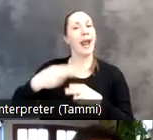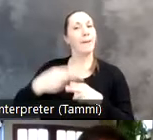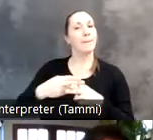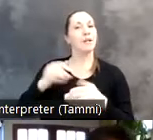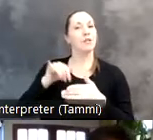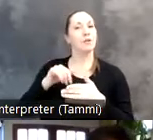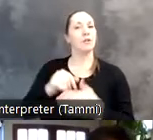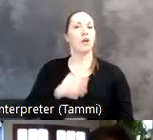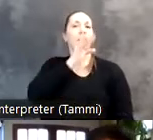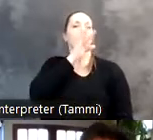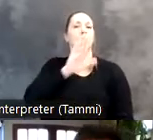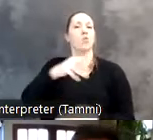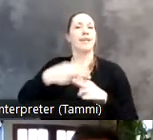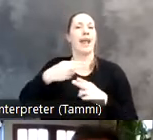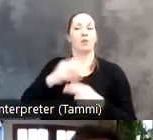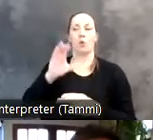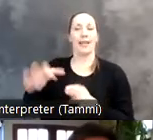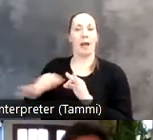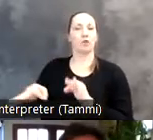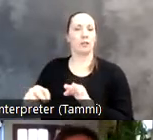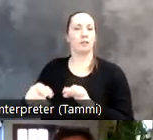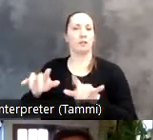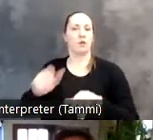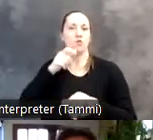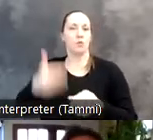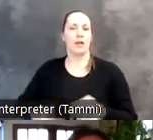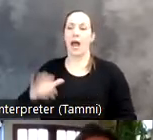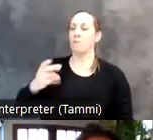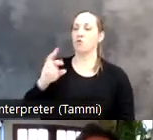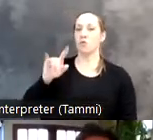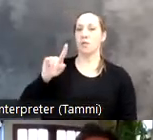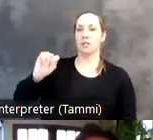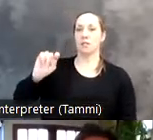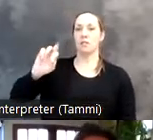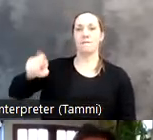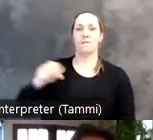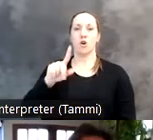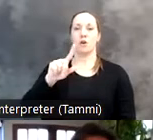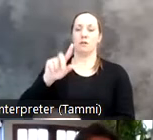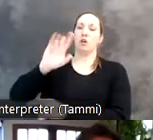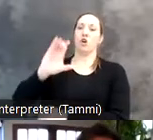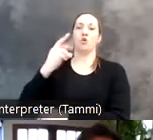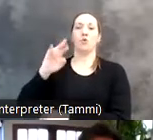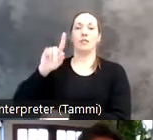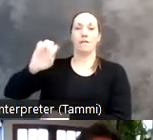Malcolm. Appreciate that. If you ask questions throughout, say your name so that the captionist will know who you